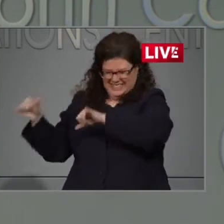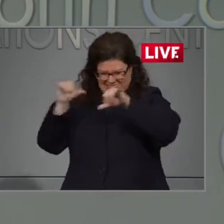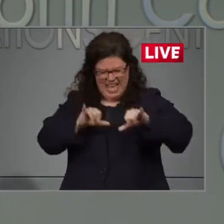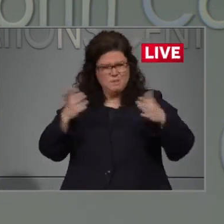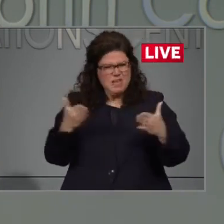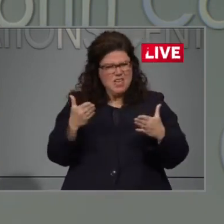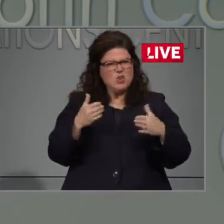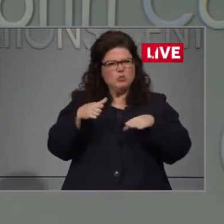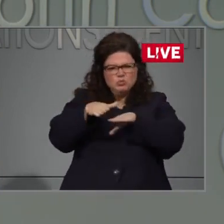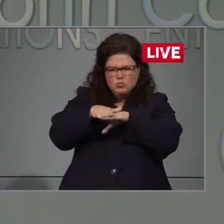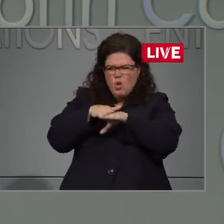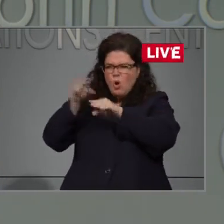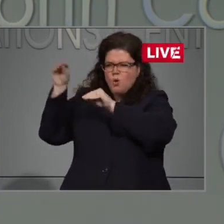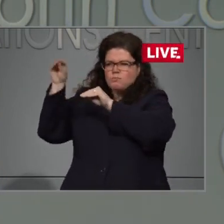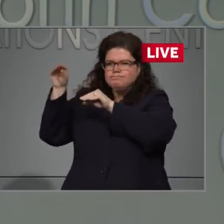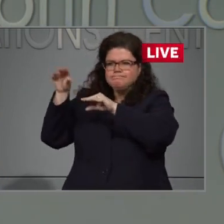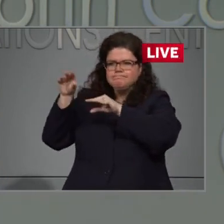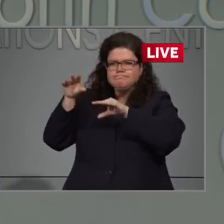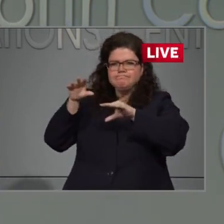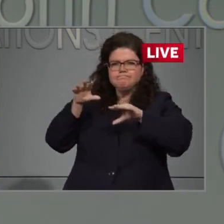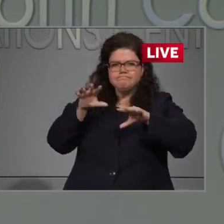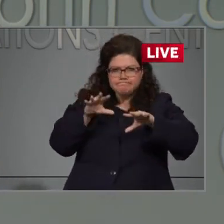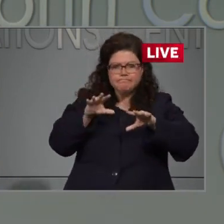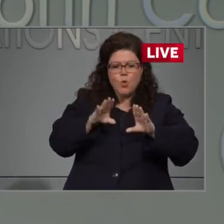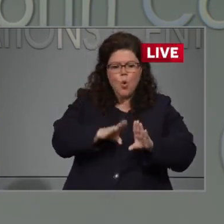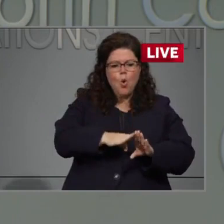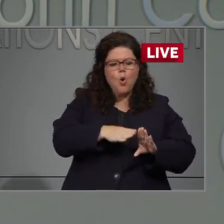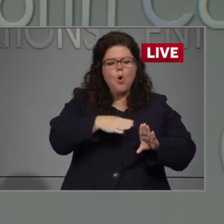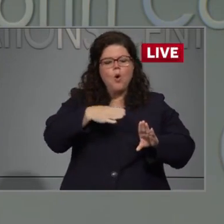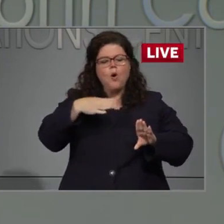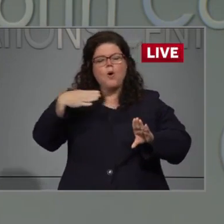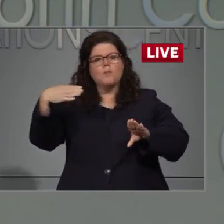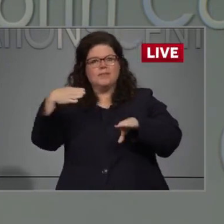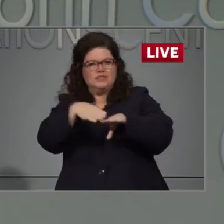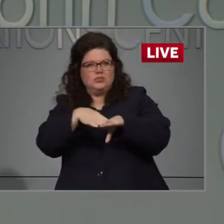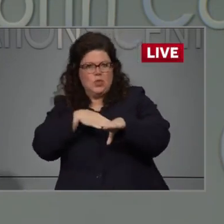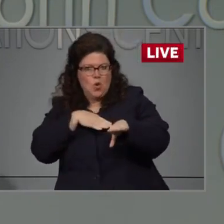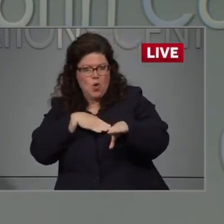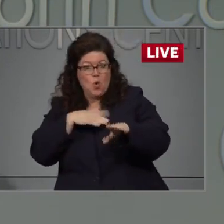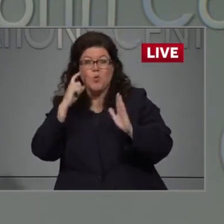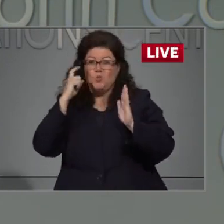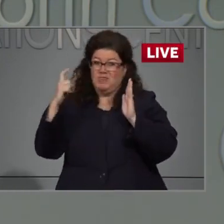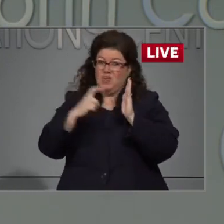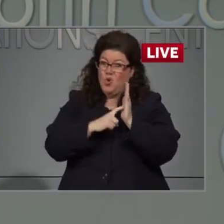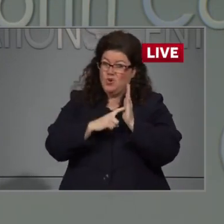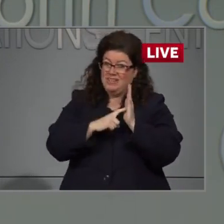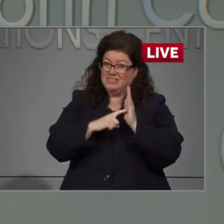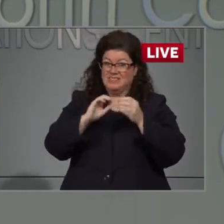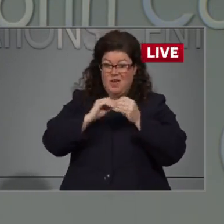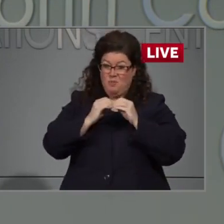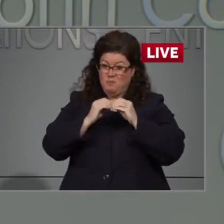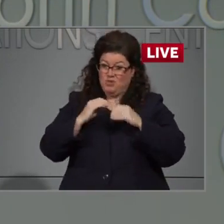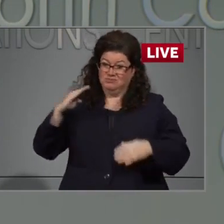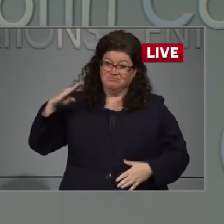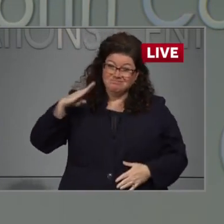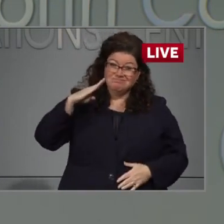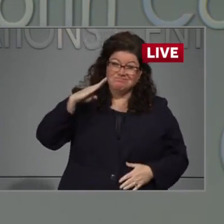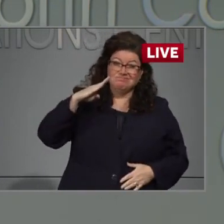RESTRICTIONS. WE’VE SEEN COMMUNITY SPREAD OF THE VIRUS INCREASE IN, NORTH CAROLINA.